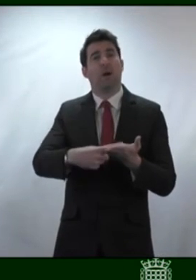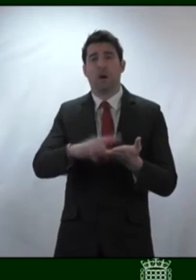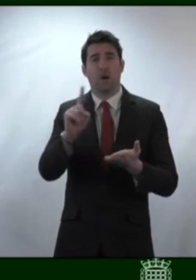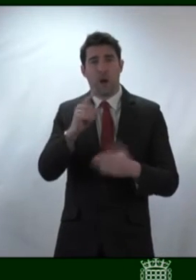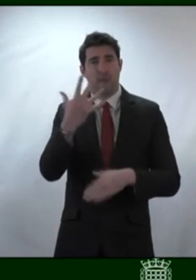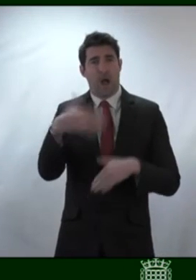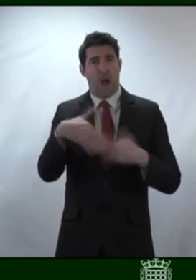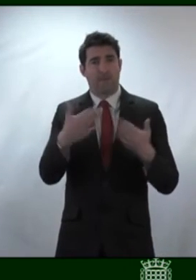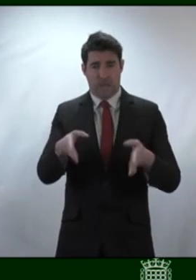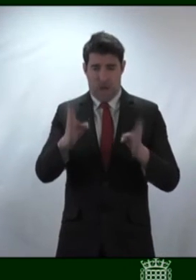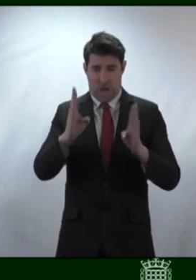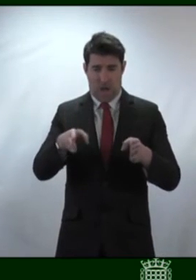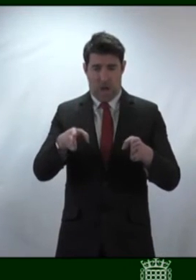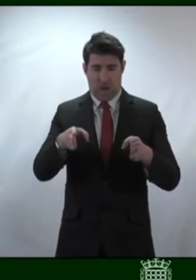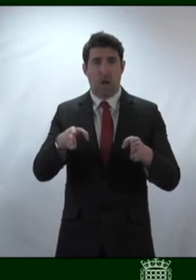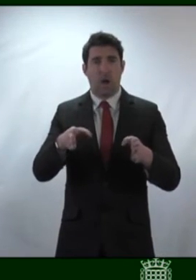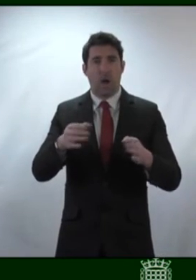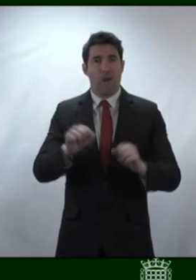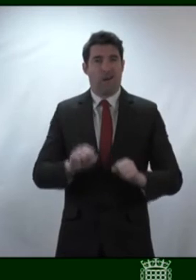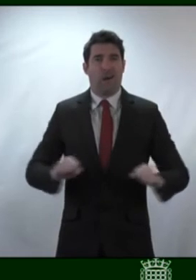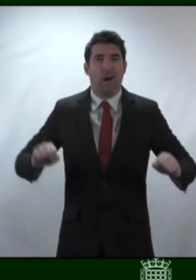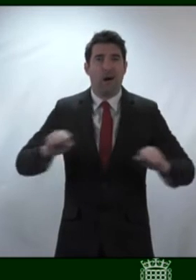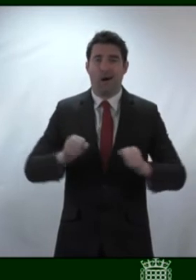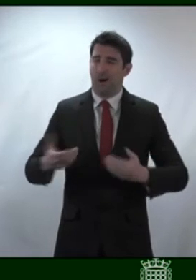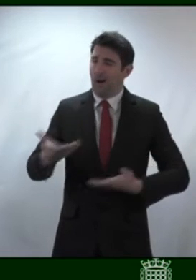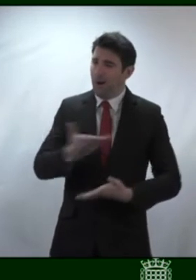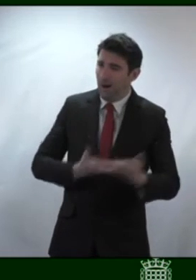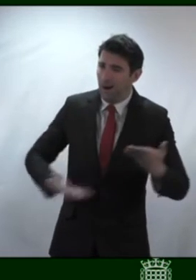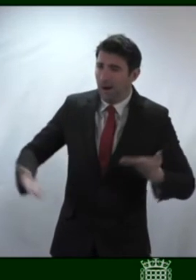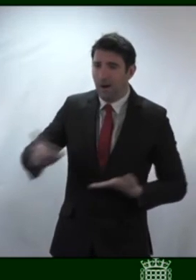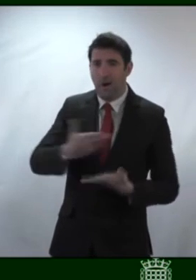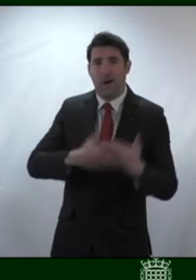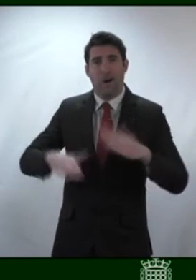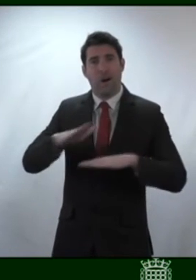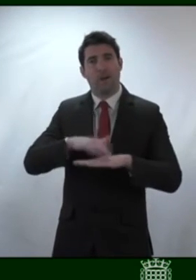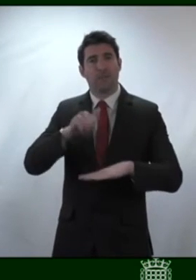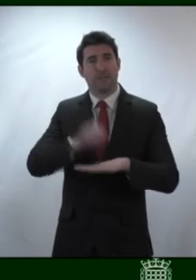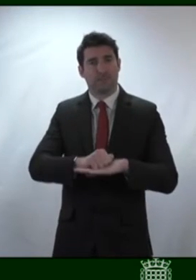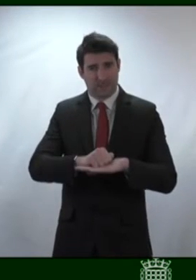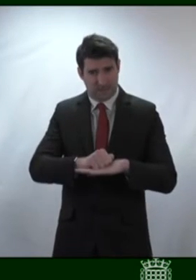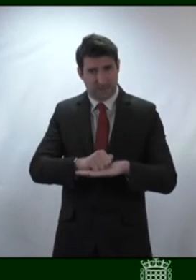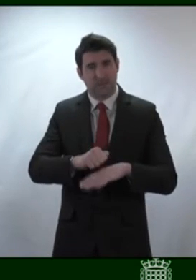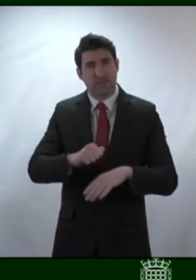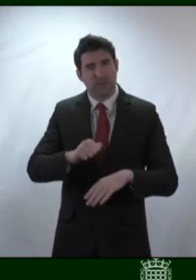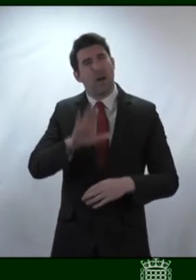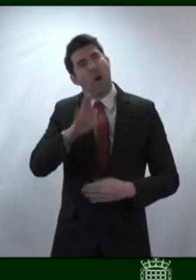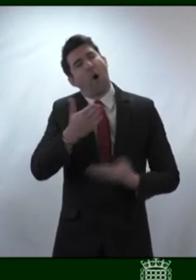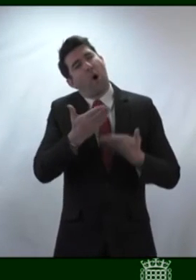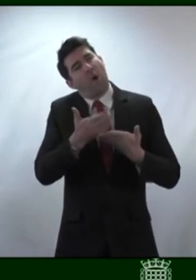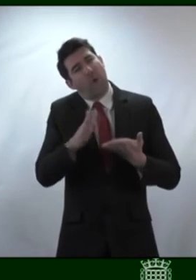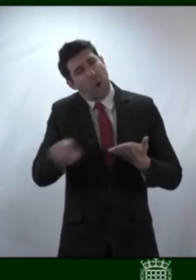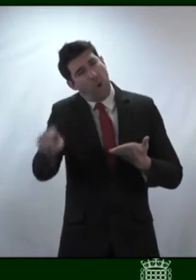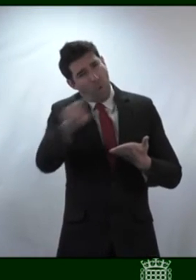People must use common sense, of course: do not start hugging granny; do not go wild over